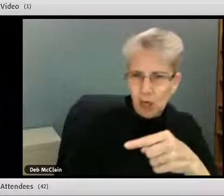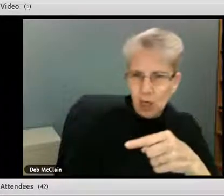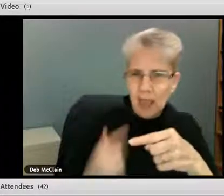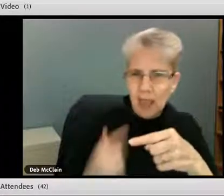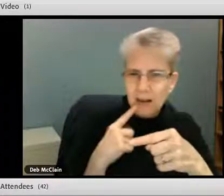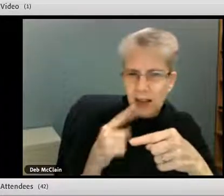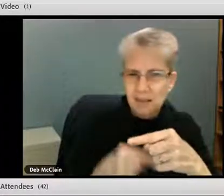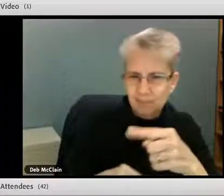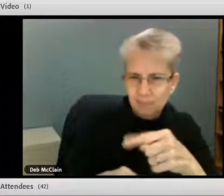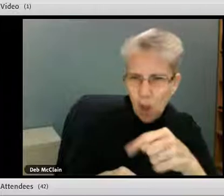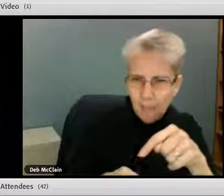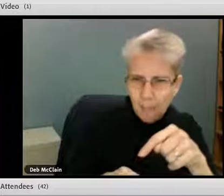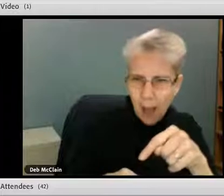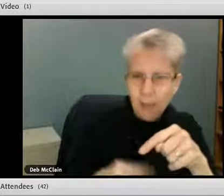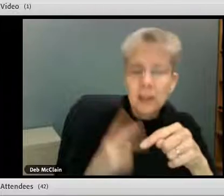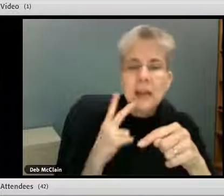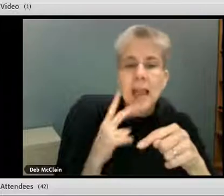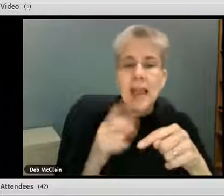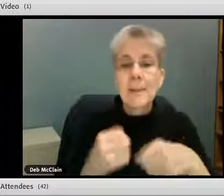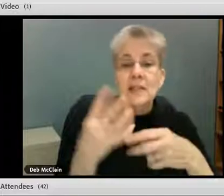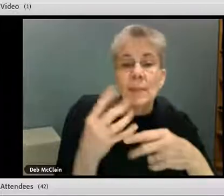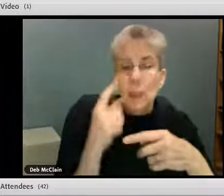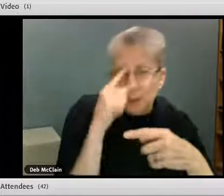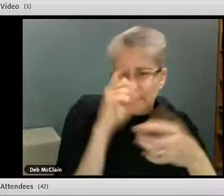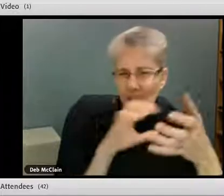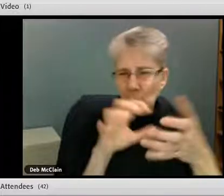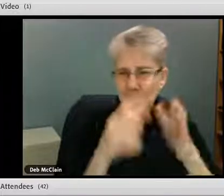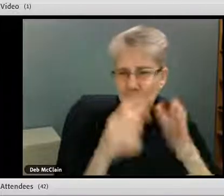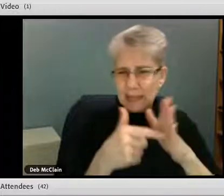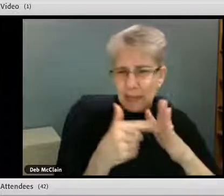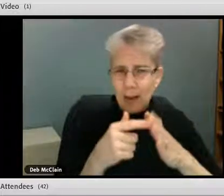it kind of comes up a little confusing, and you have to make sure --